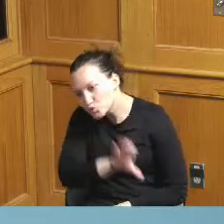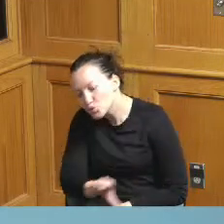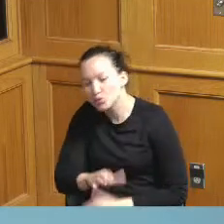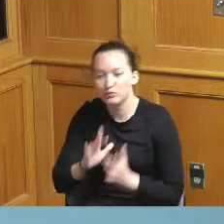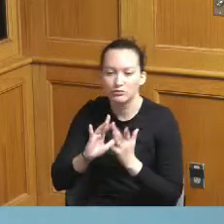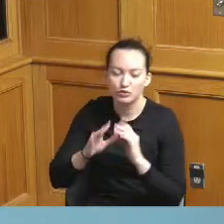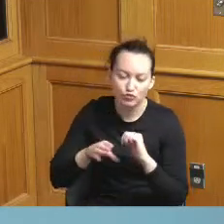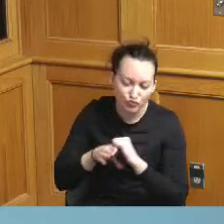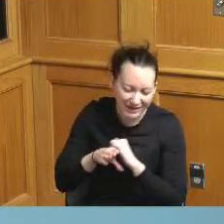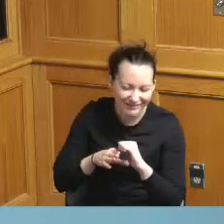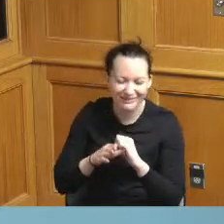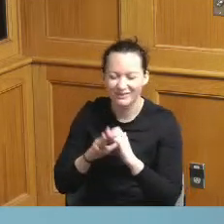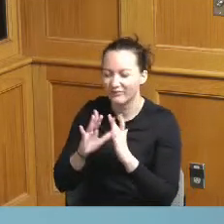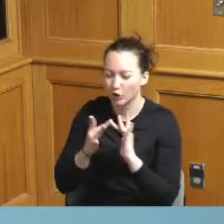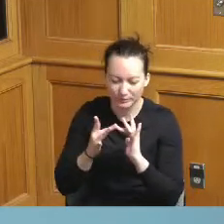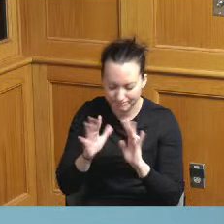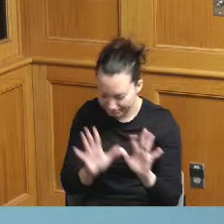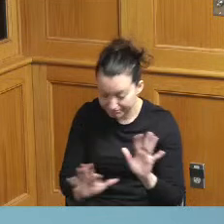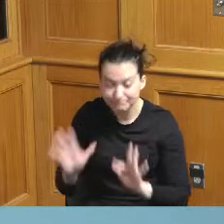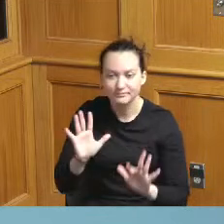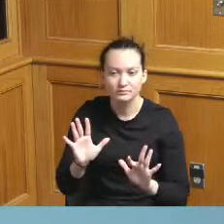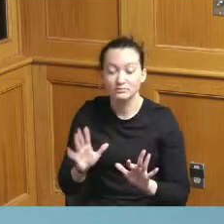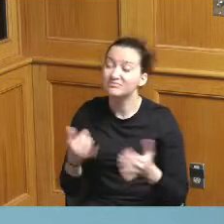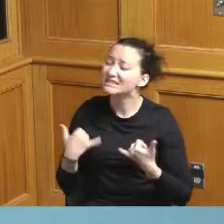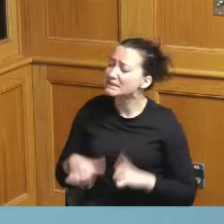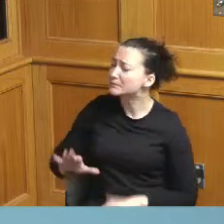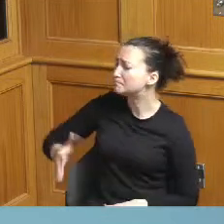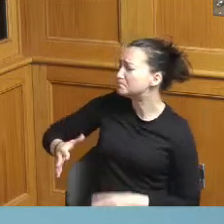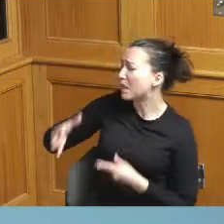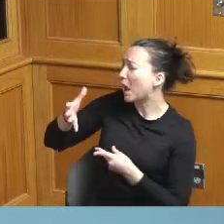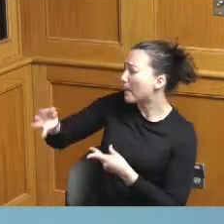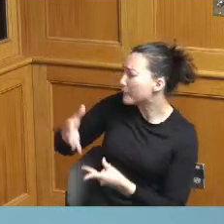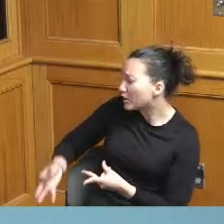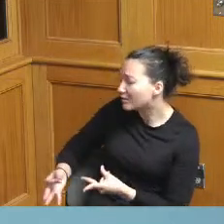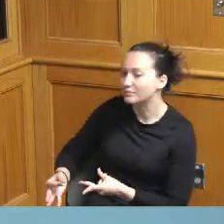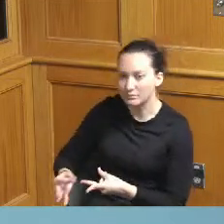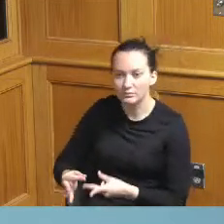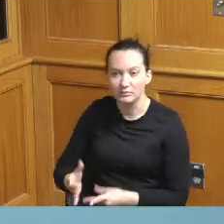and meetings being virtually while that is still somewhat of an option we have seen an increase